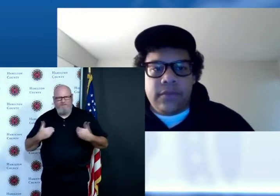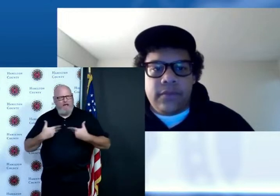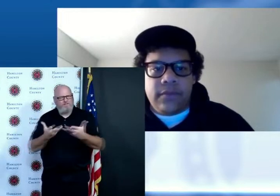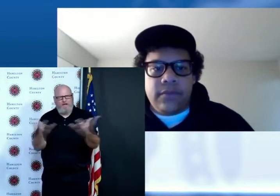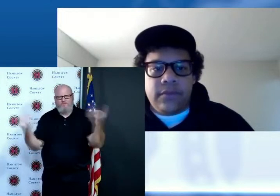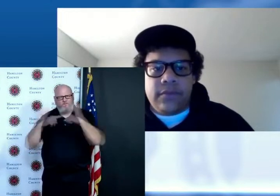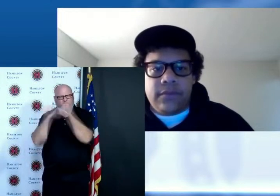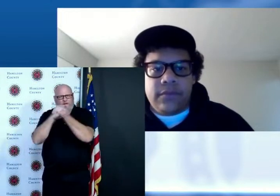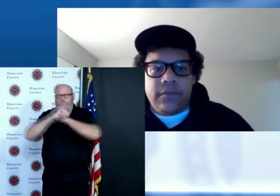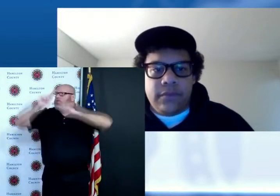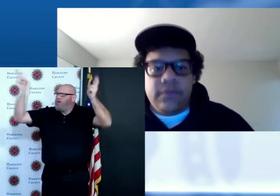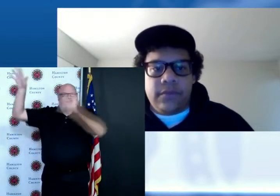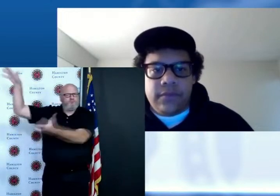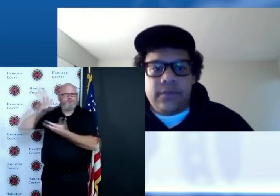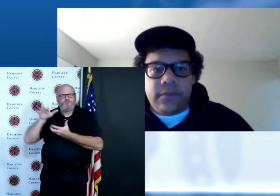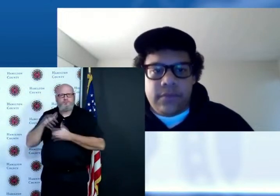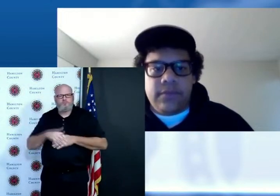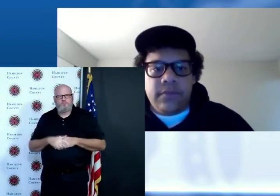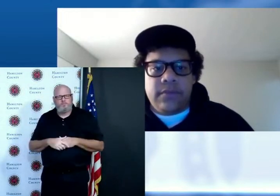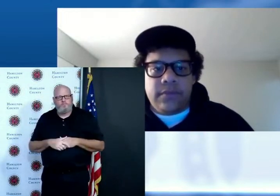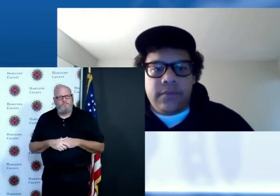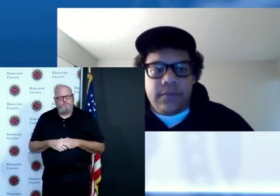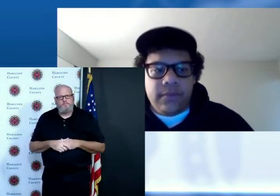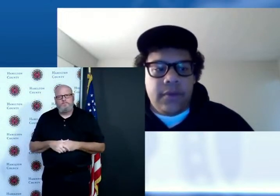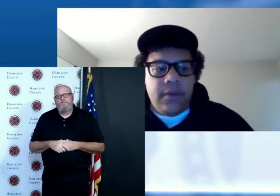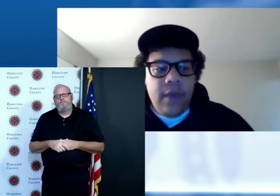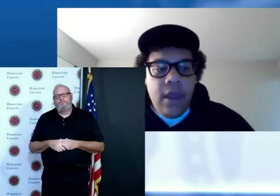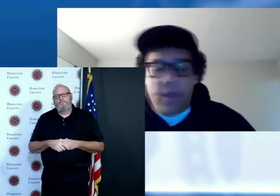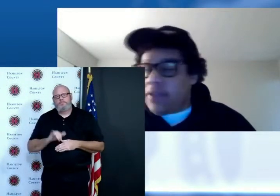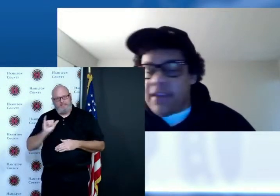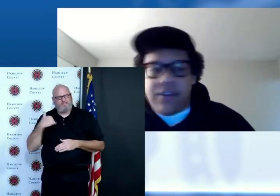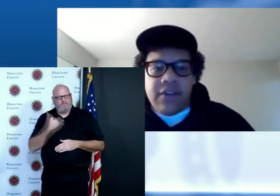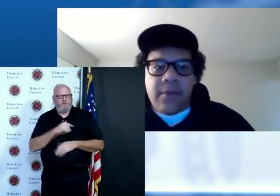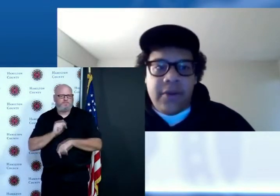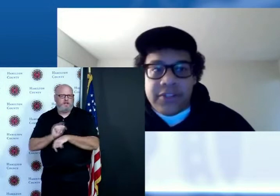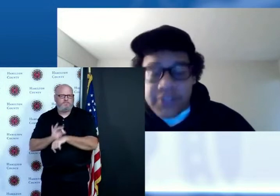Task Force Relief and Recovery Task Force will be doing that takes care of all my questions thank